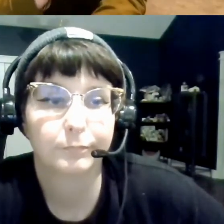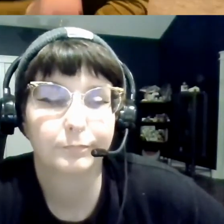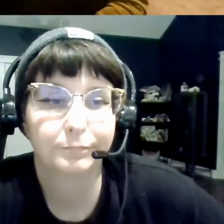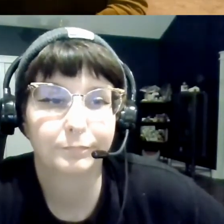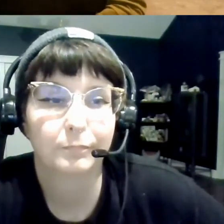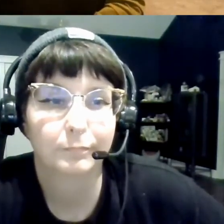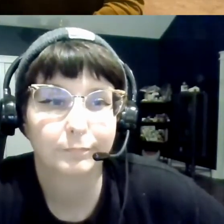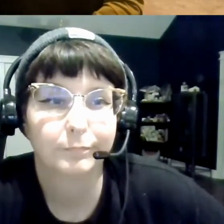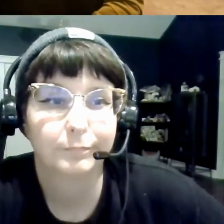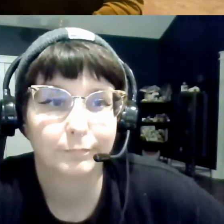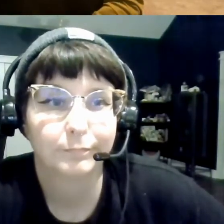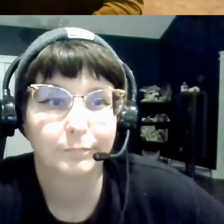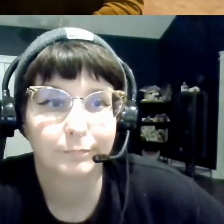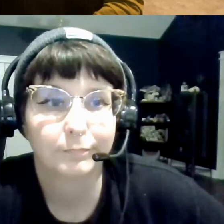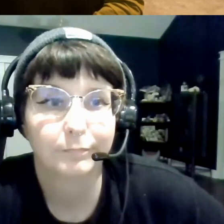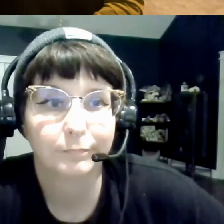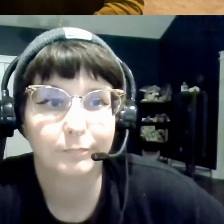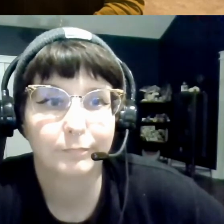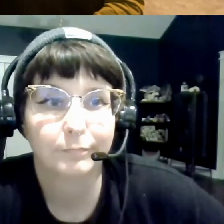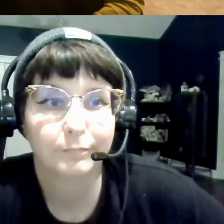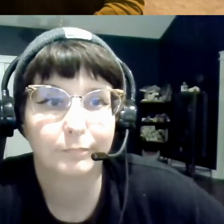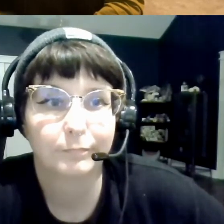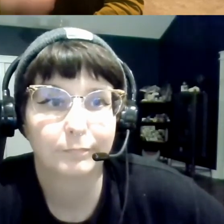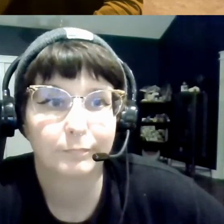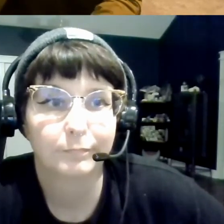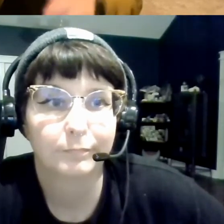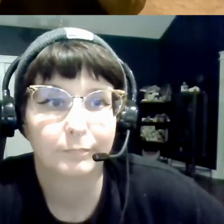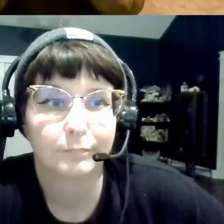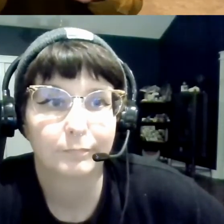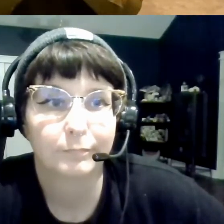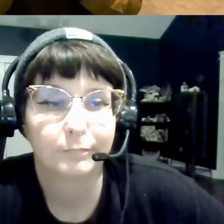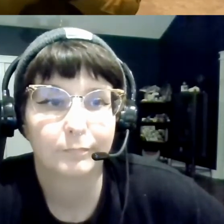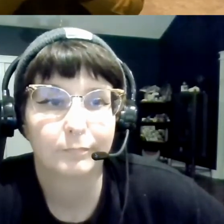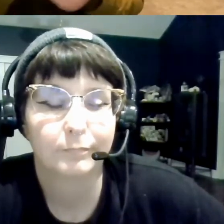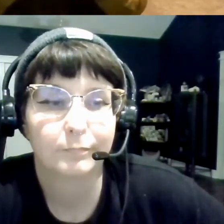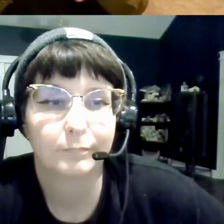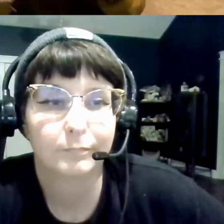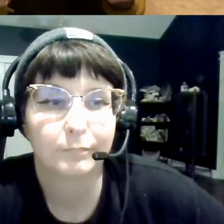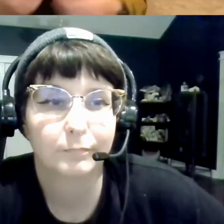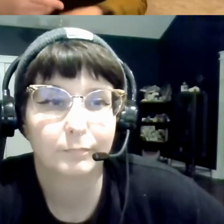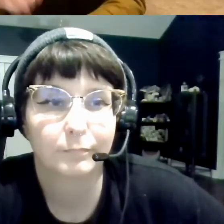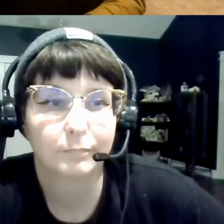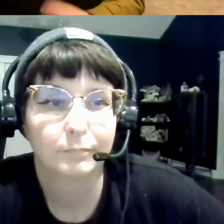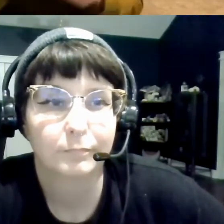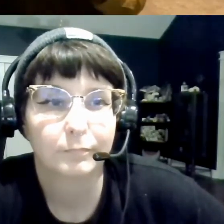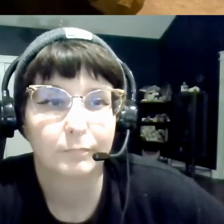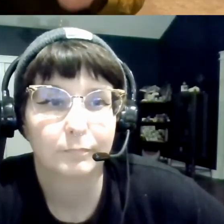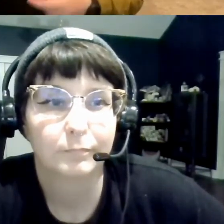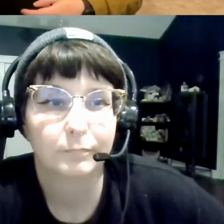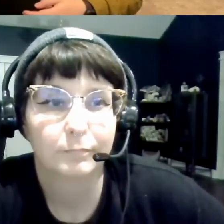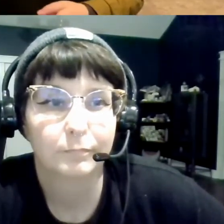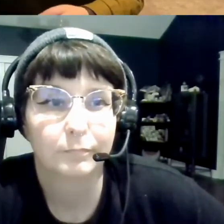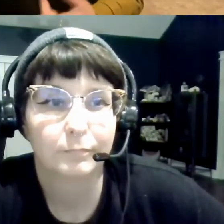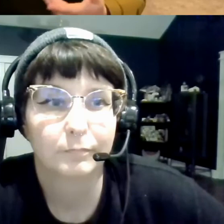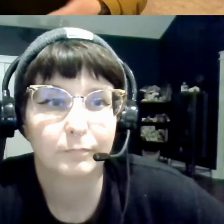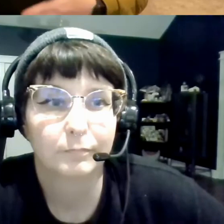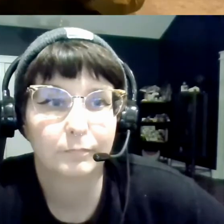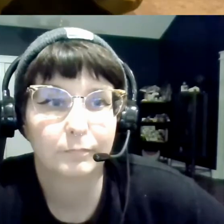I would agree with everything you said. I think the other thing to keep in mind, some of them are in the resources we shared,